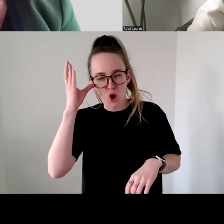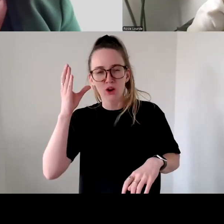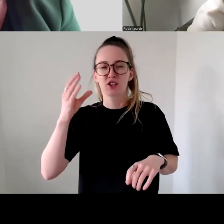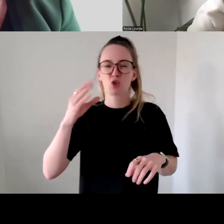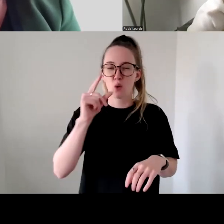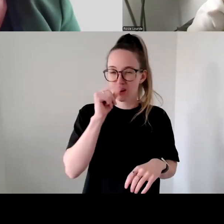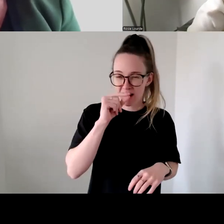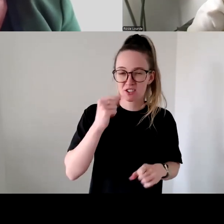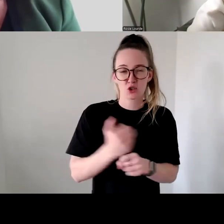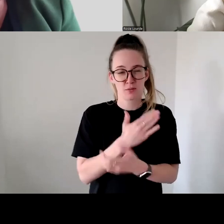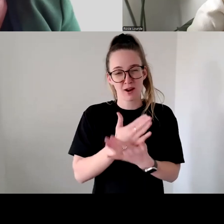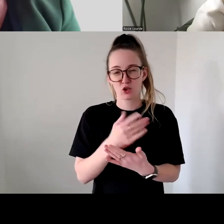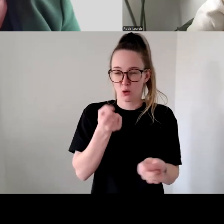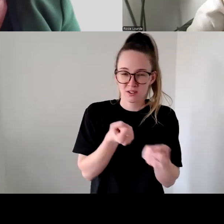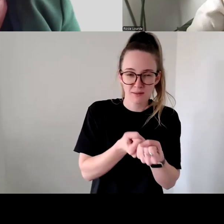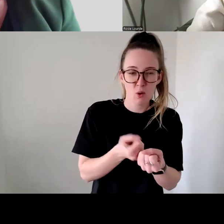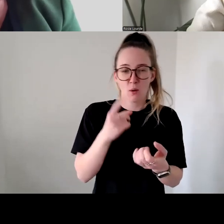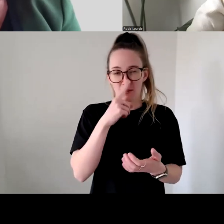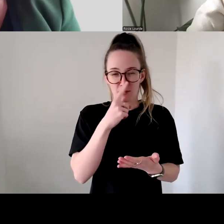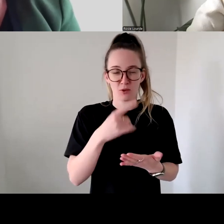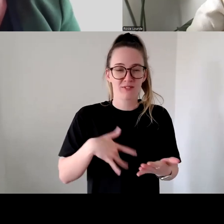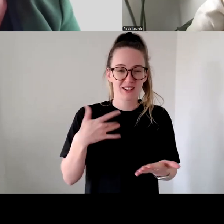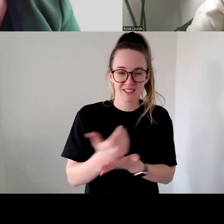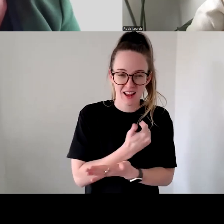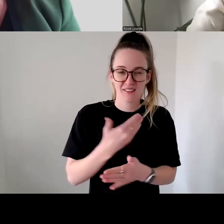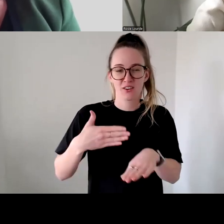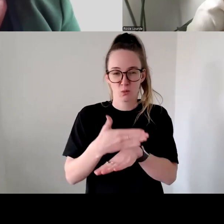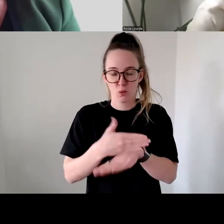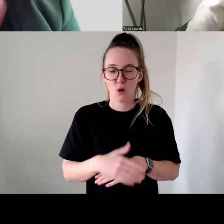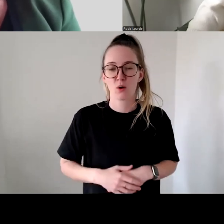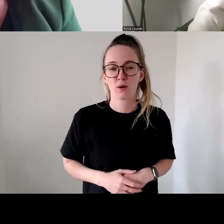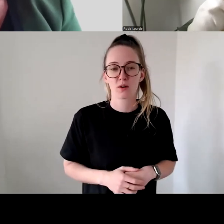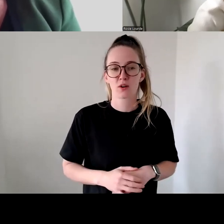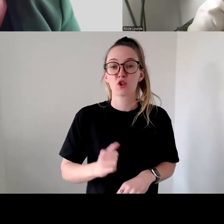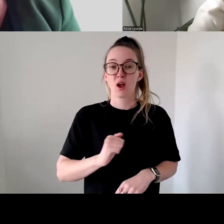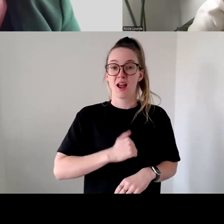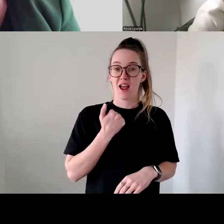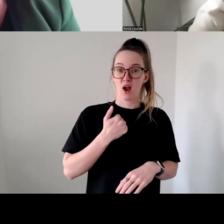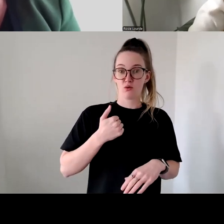safe and respectful working environments. So, our role at Creative Workplaces is